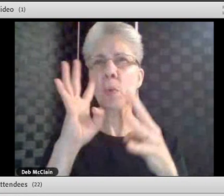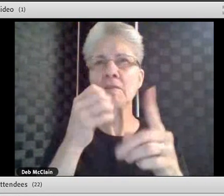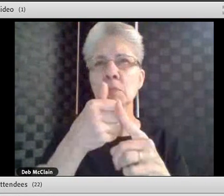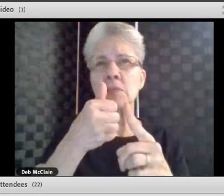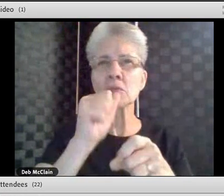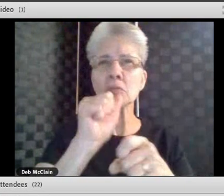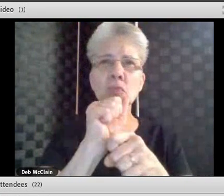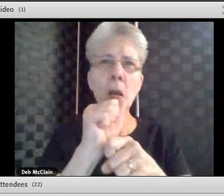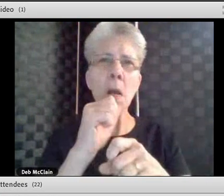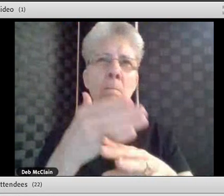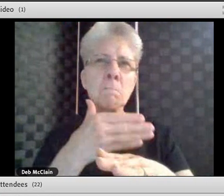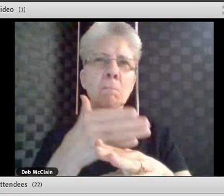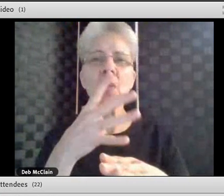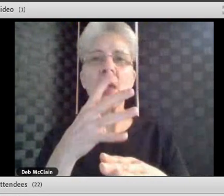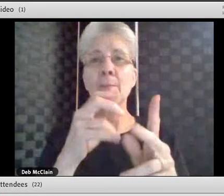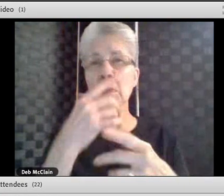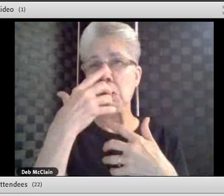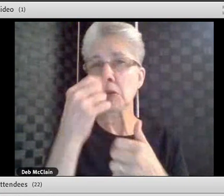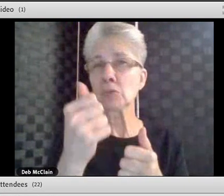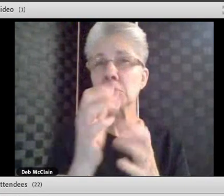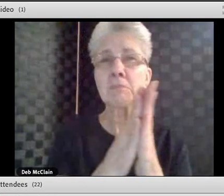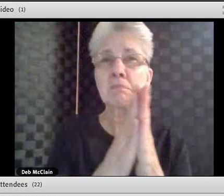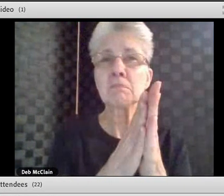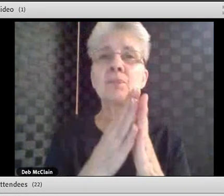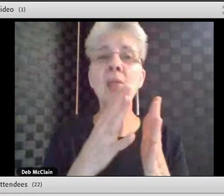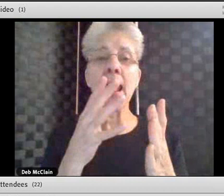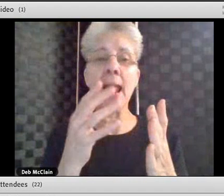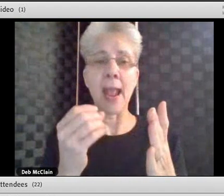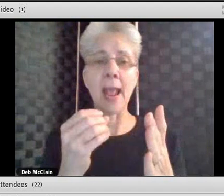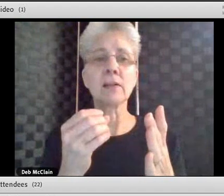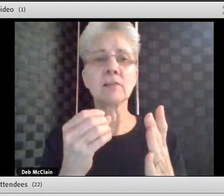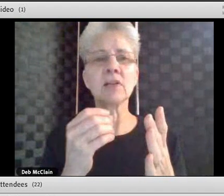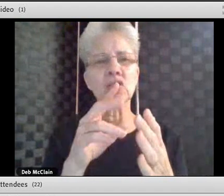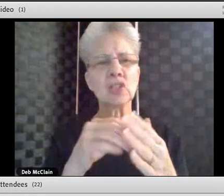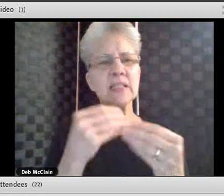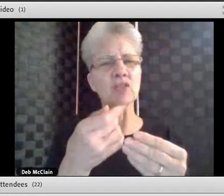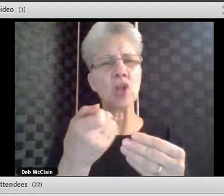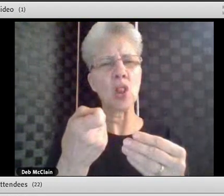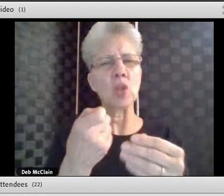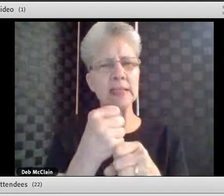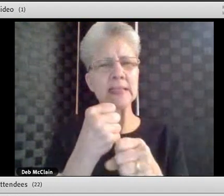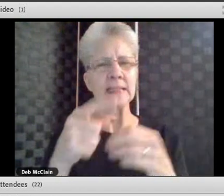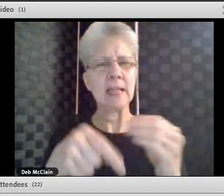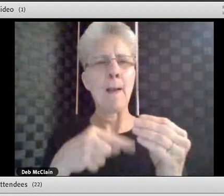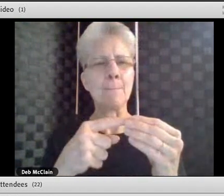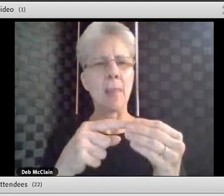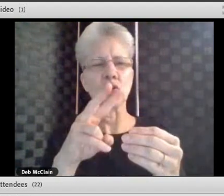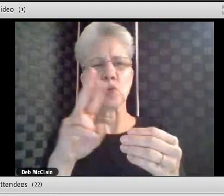and, you know, people are interested and, you know, just gives you a little bit of statistics about virtual reality,